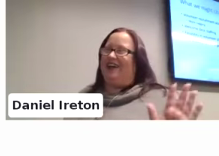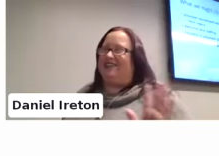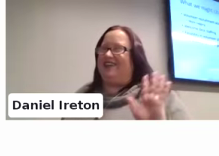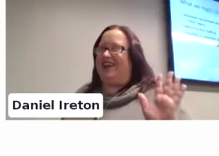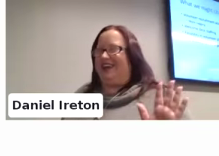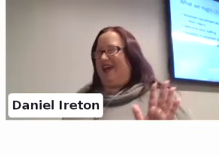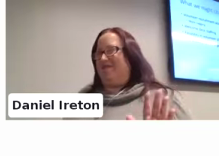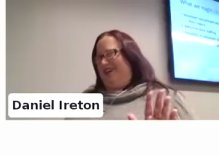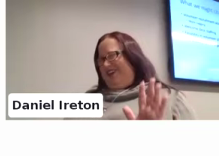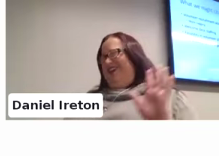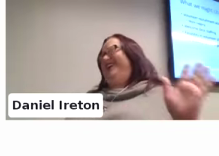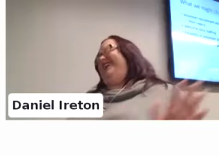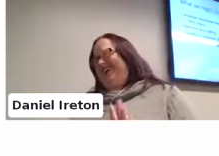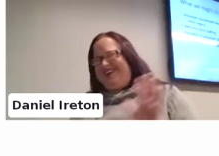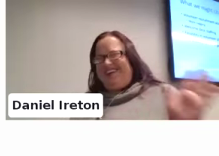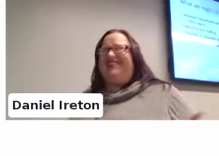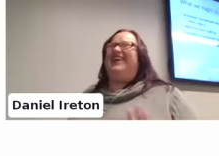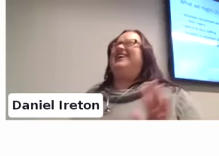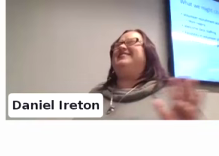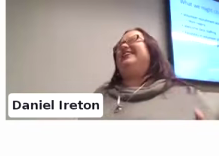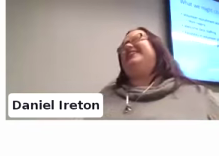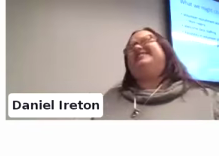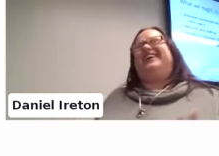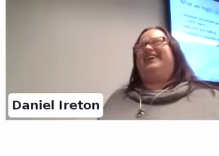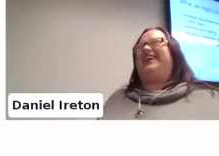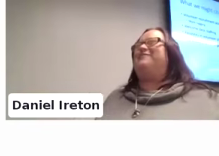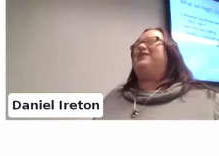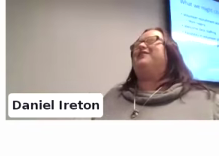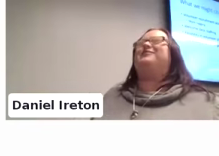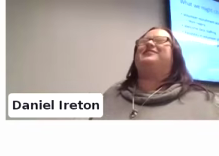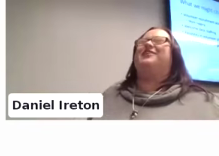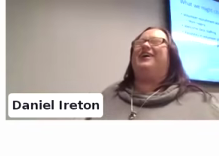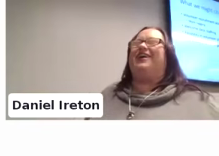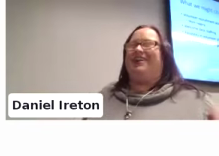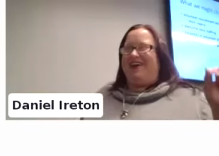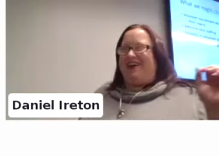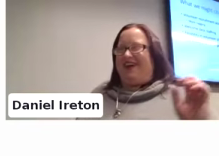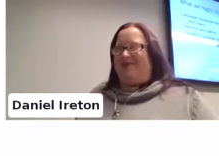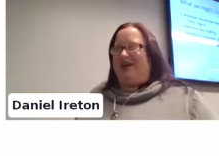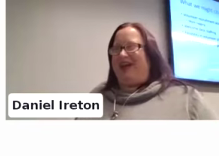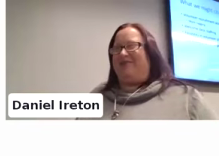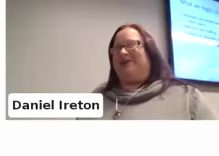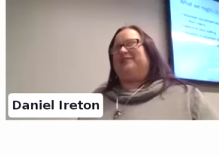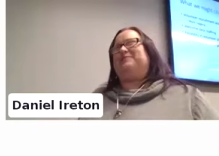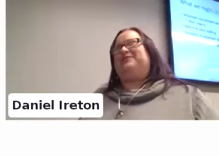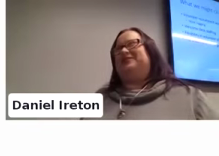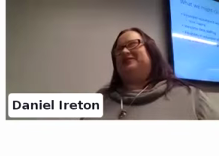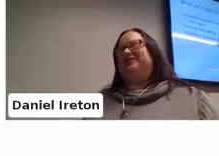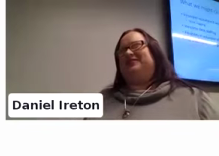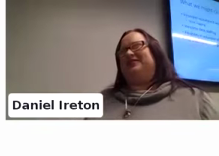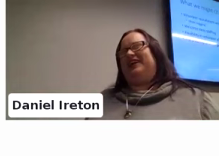We had games on the tables. We had signs.